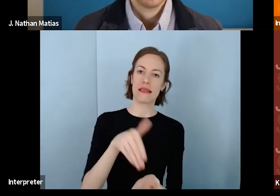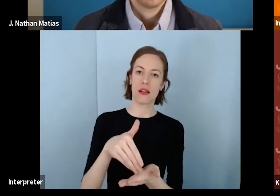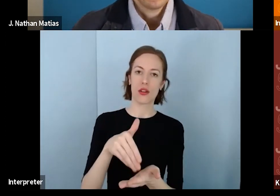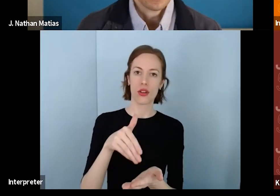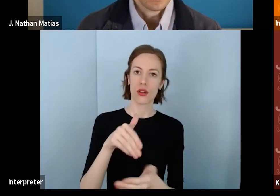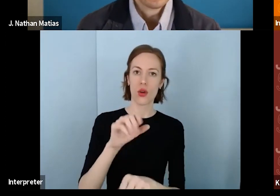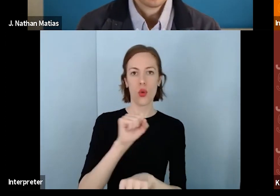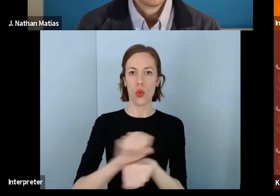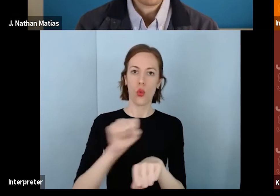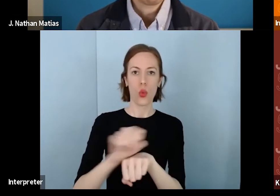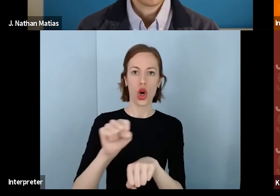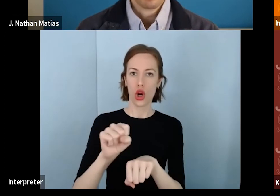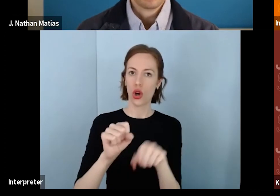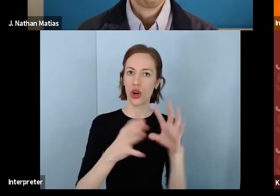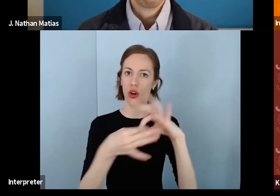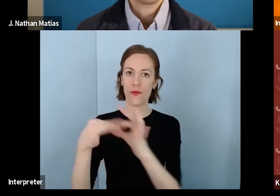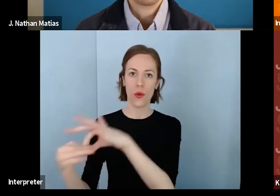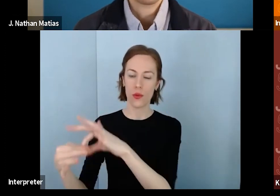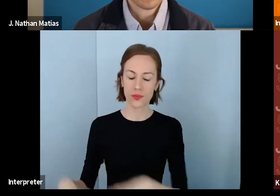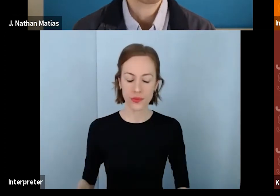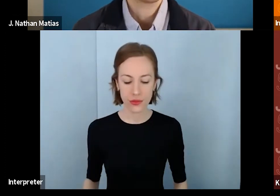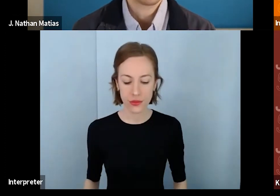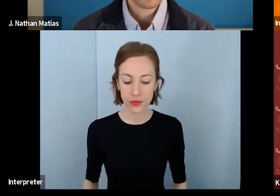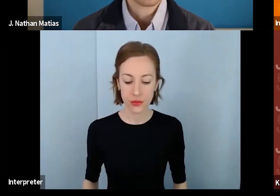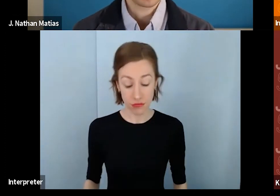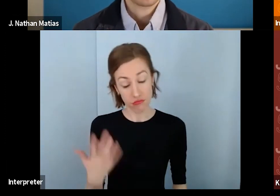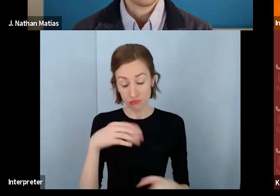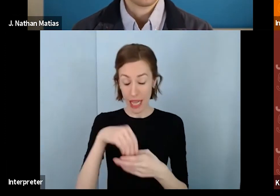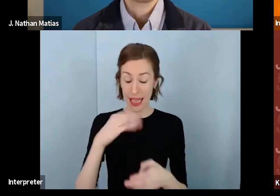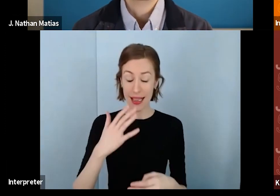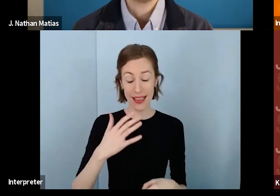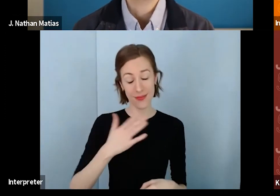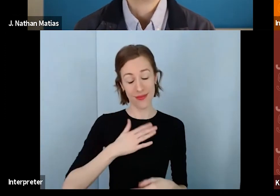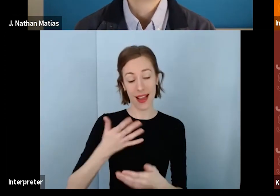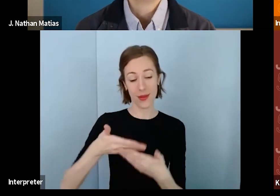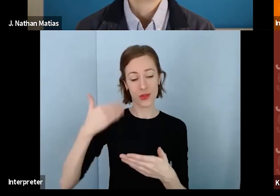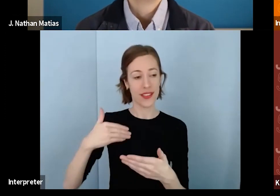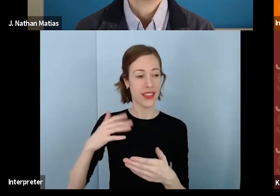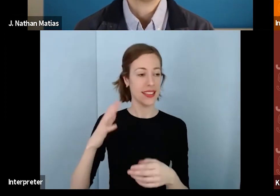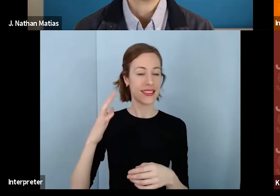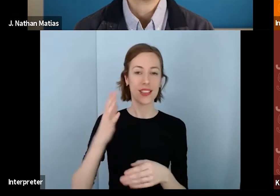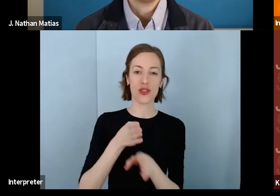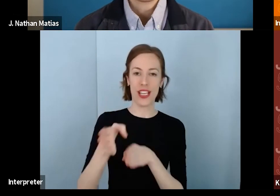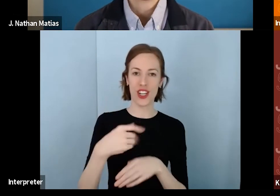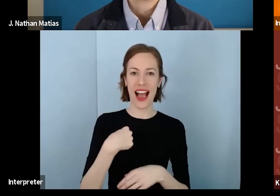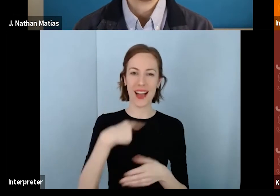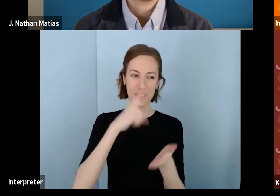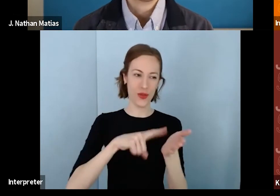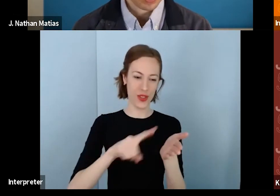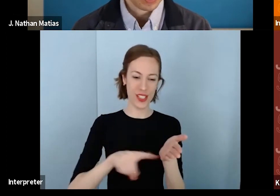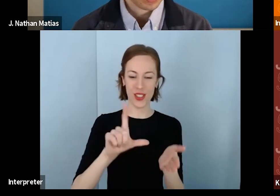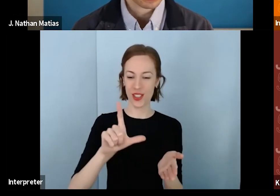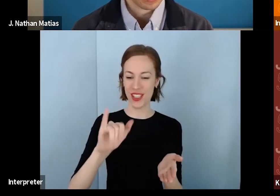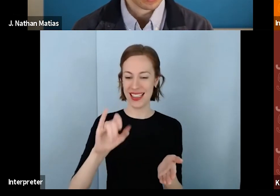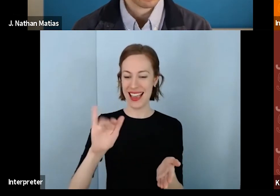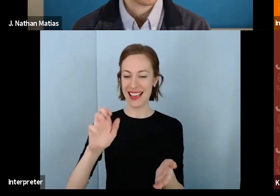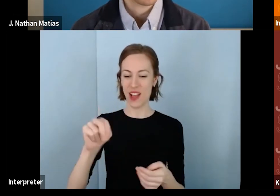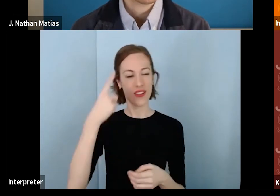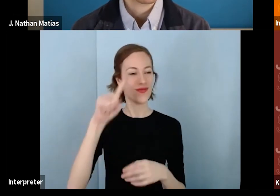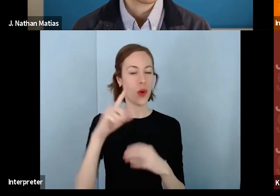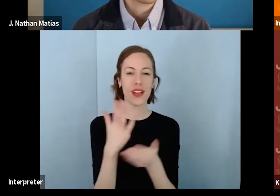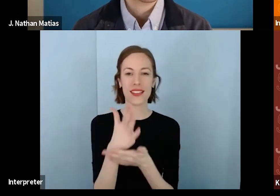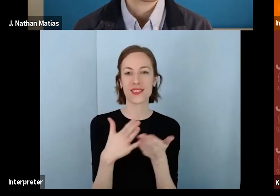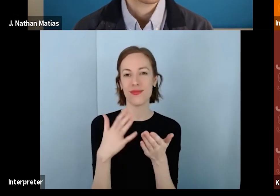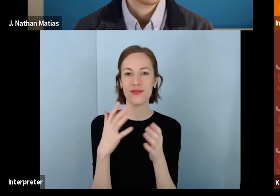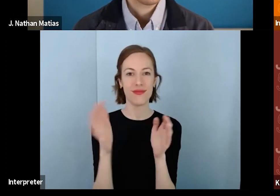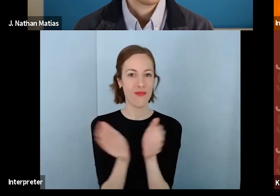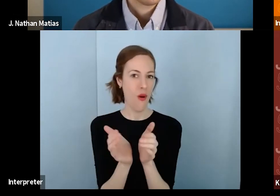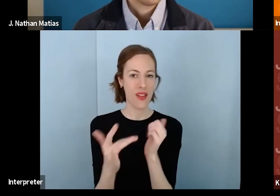Yeah I one point in my previous career, I was the research liaison for small tech startup and supported us to collaborate with with researchers.